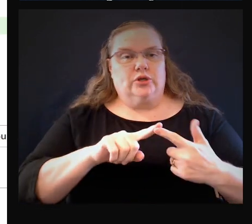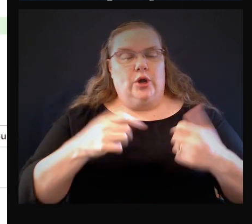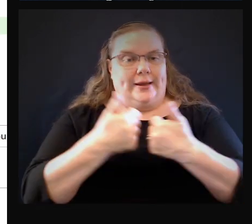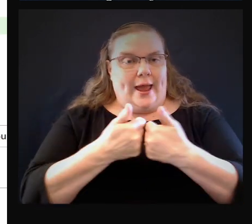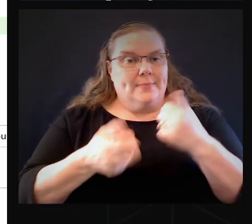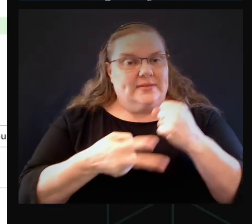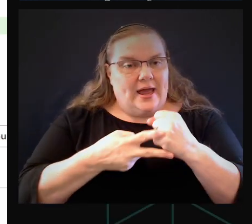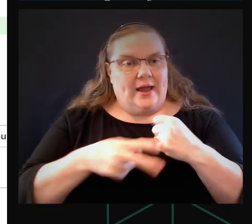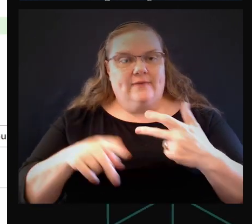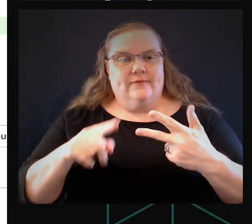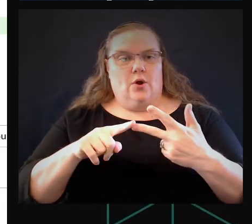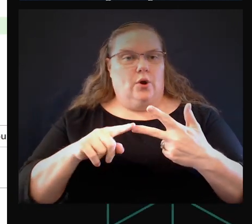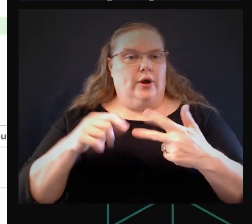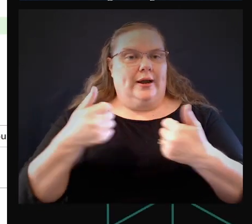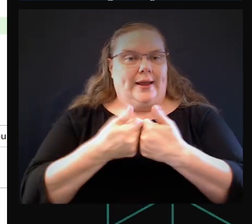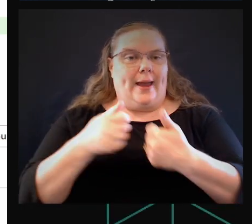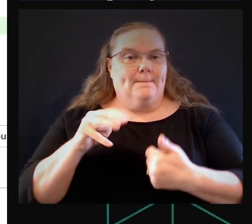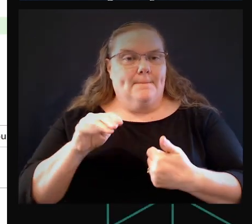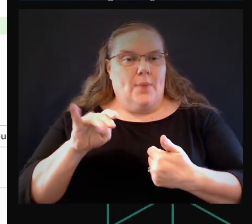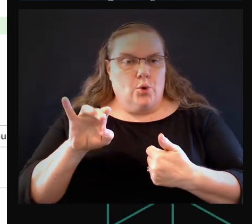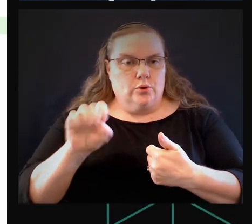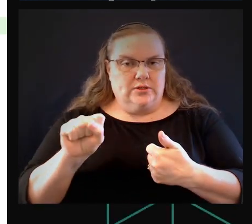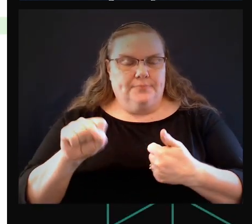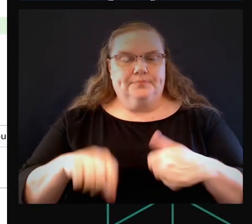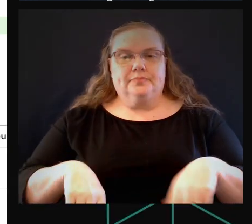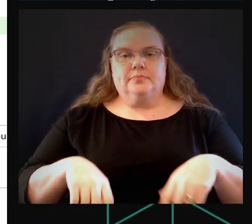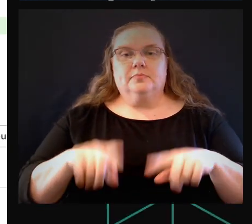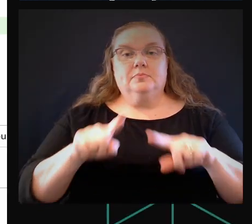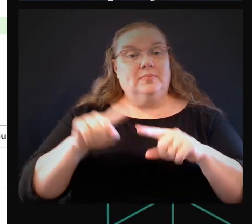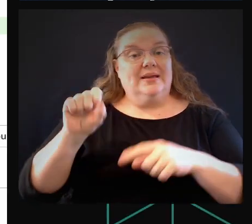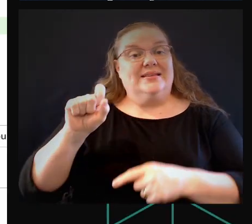While Stacks allow you to organize quantities of items within an Inventory.